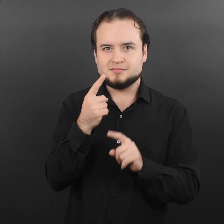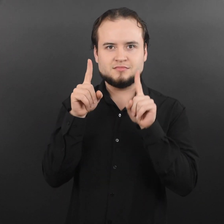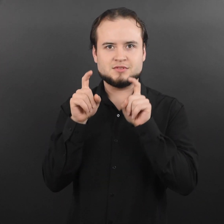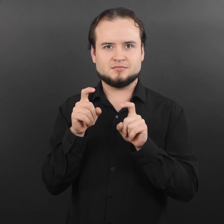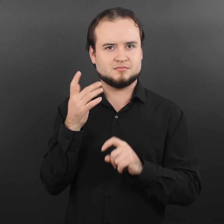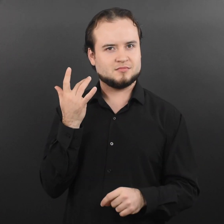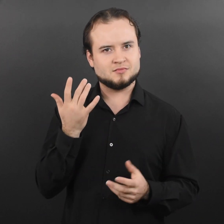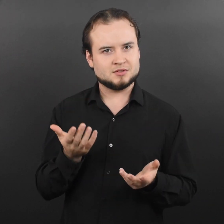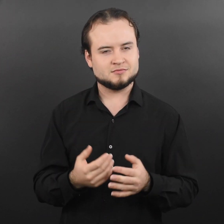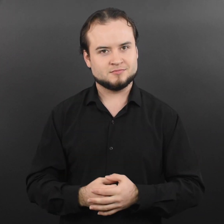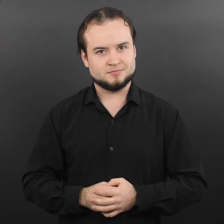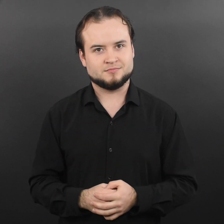rapid antigen tests?